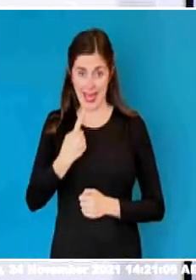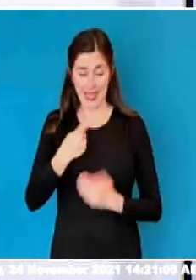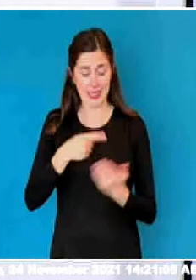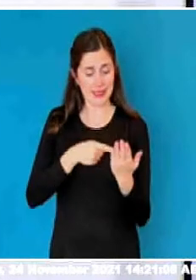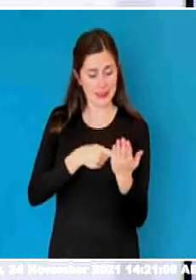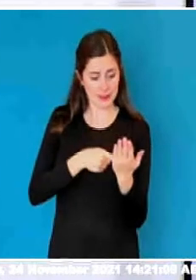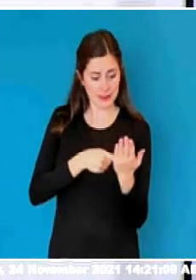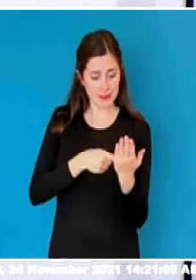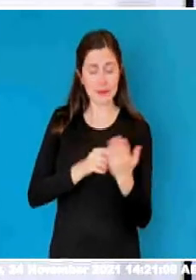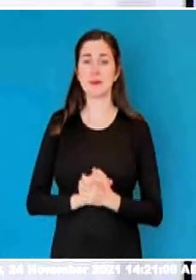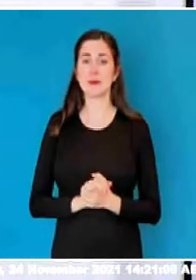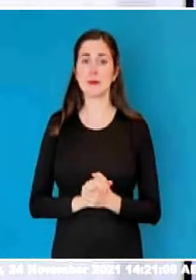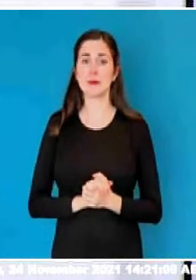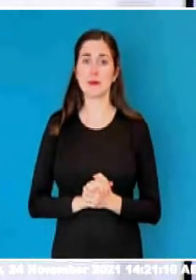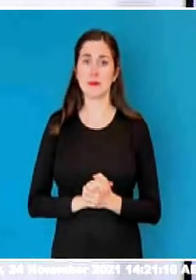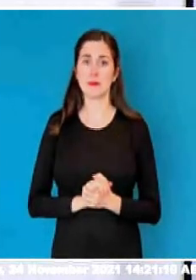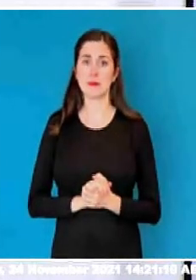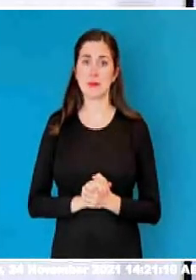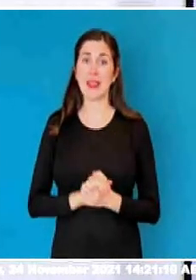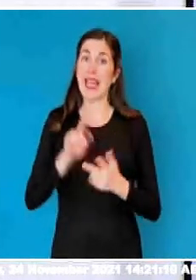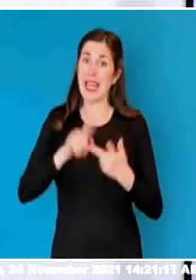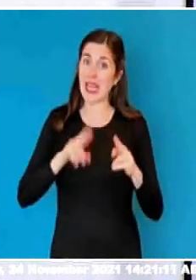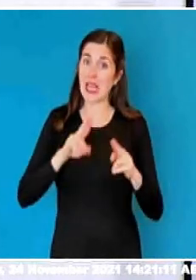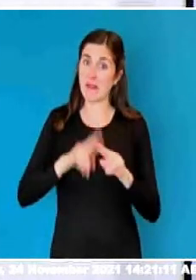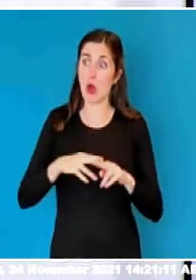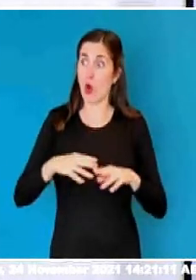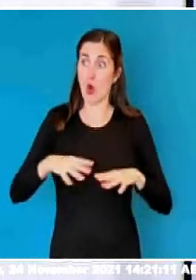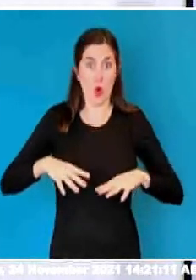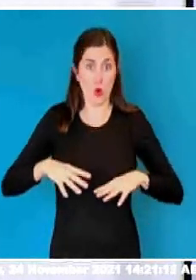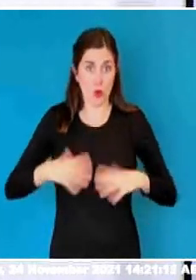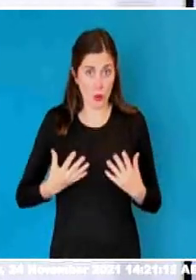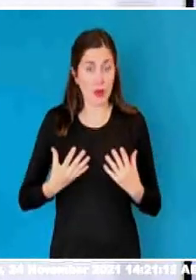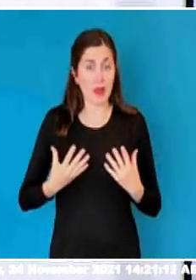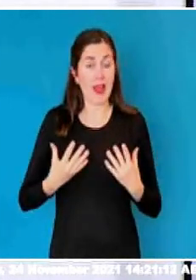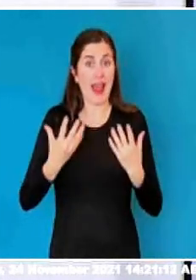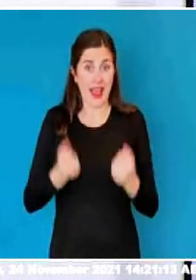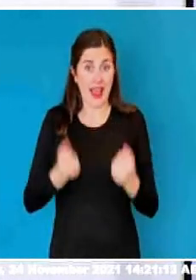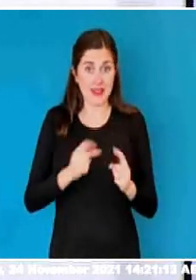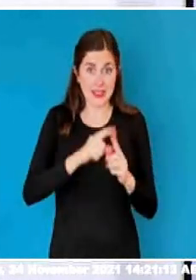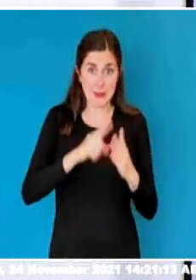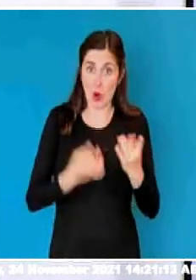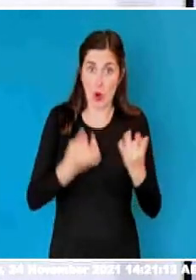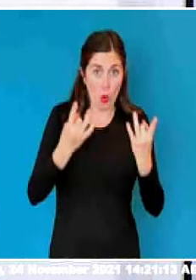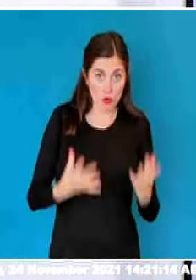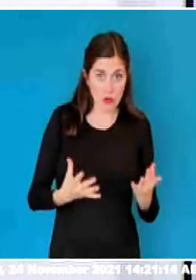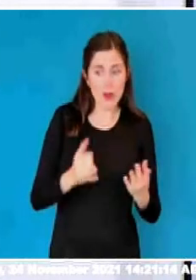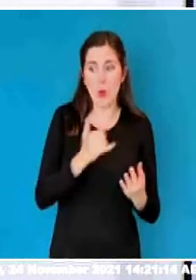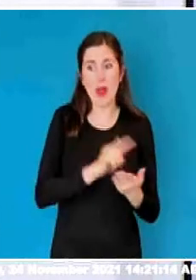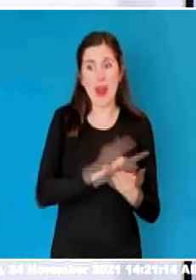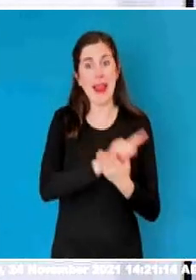However, both pre existing or acquired injury in disability may be relevant to the